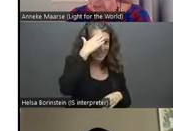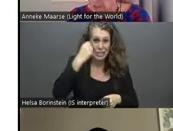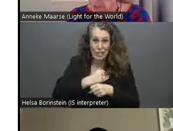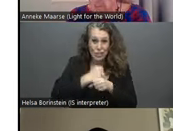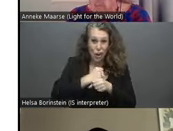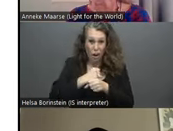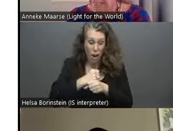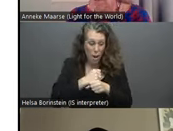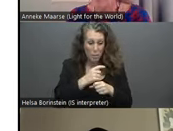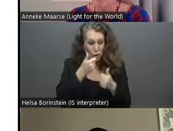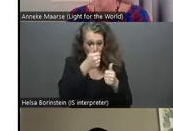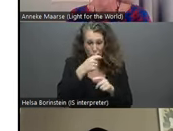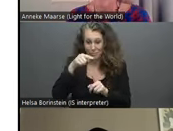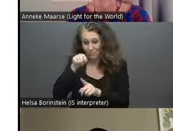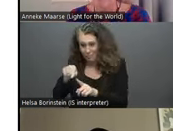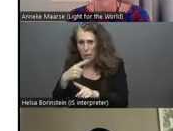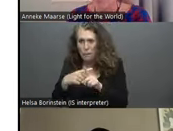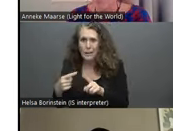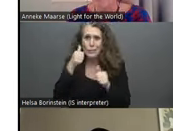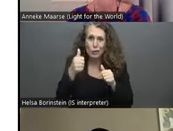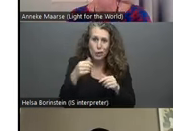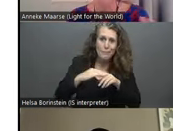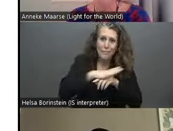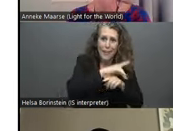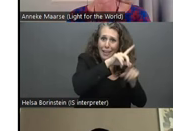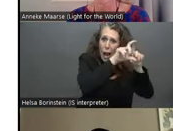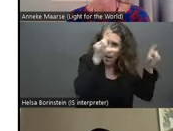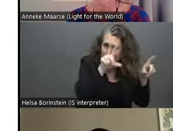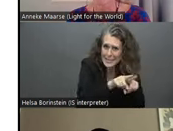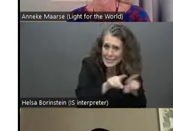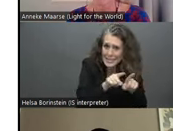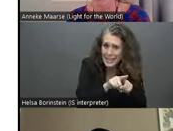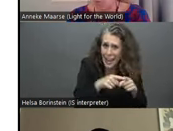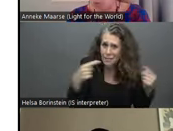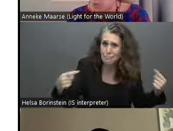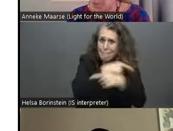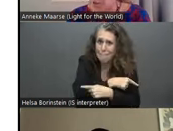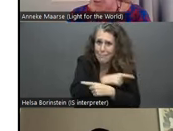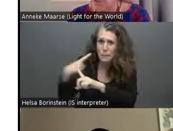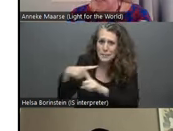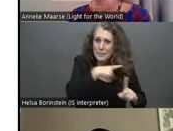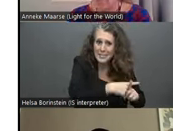15:38:34 And last but not least, we also learned it's important to move beyond the weights